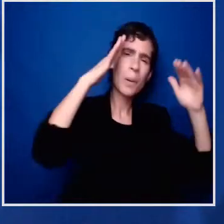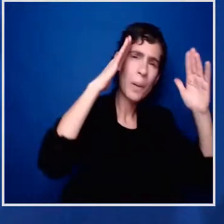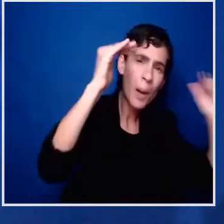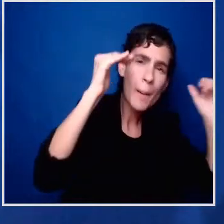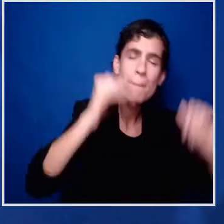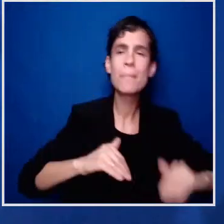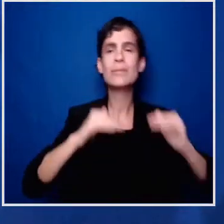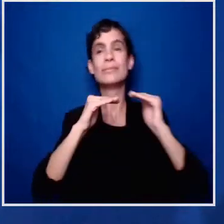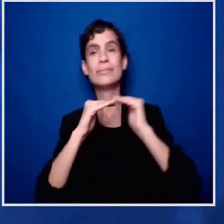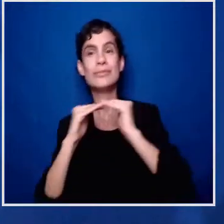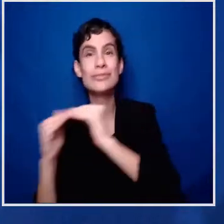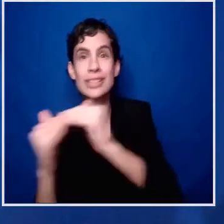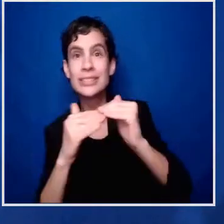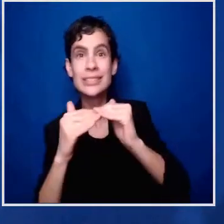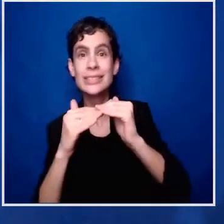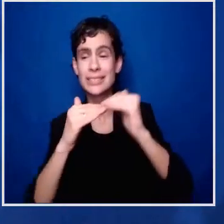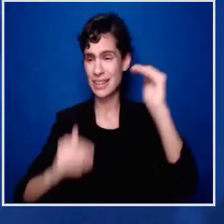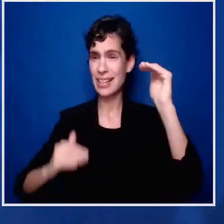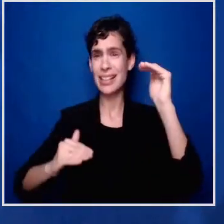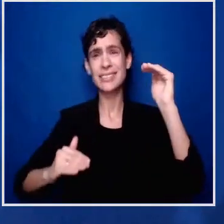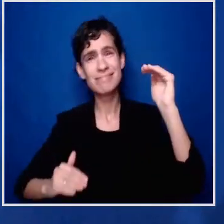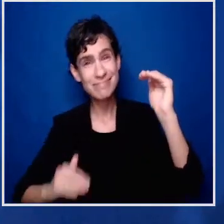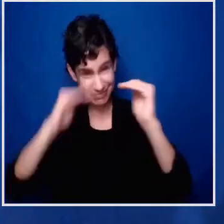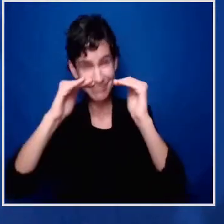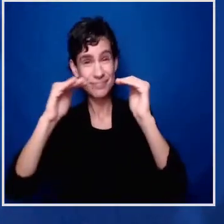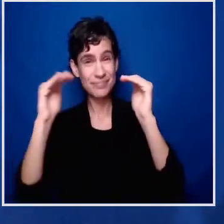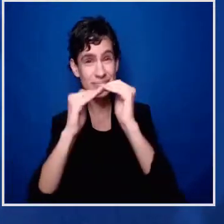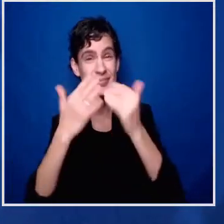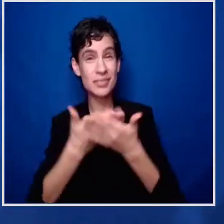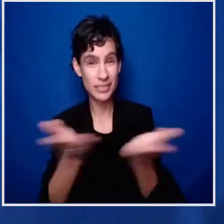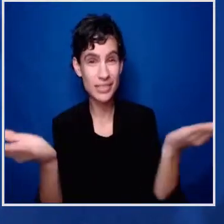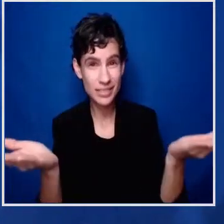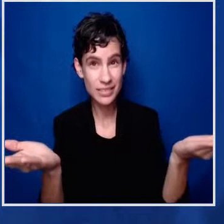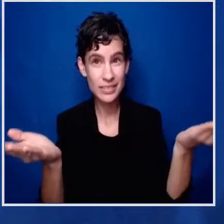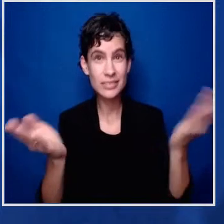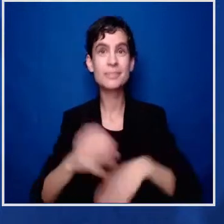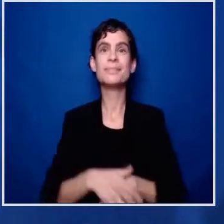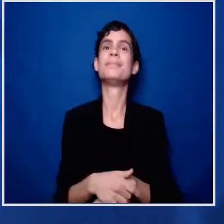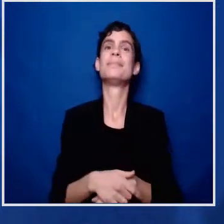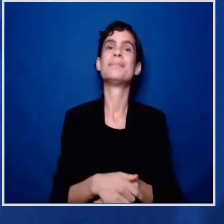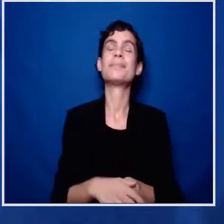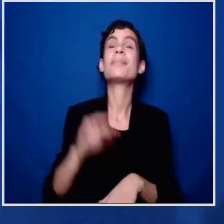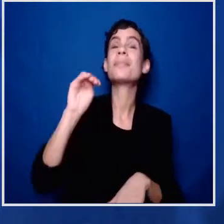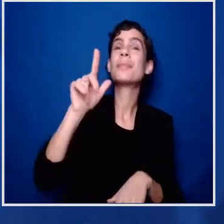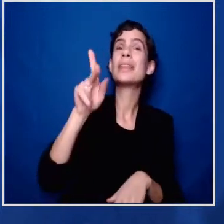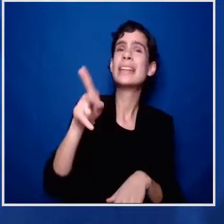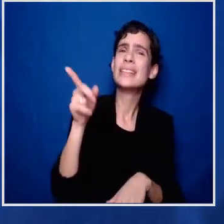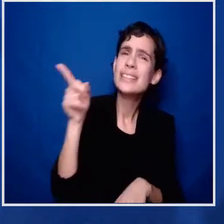JUSTICE, EQUALITY, AND EQUITY.